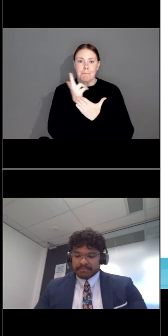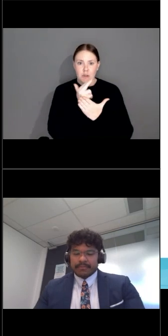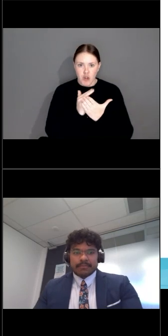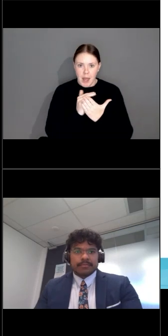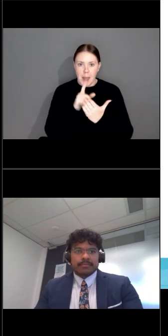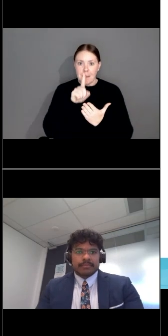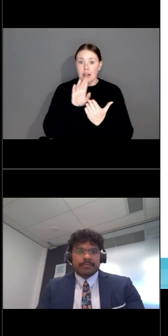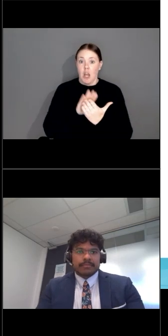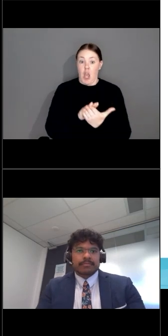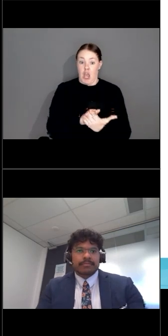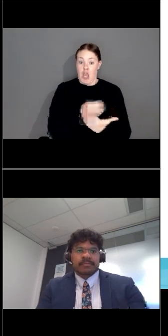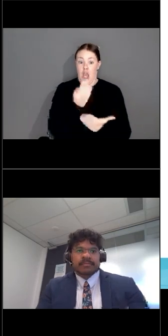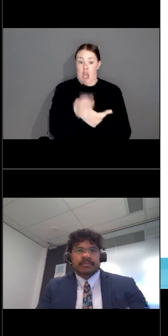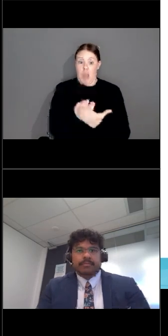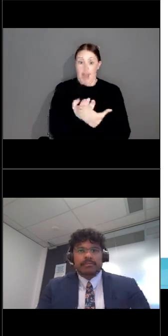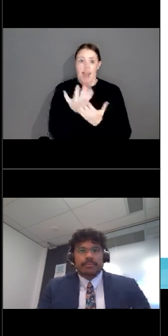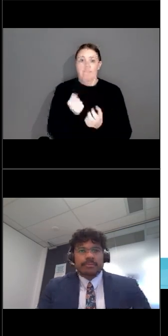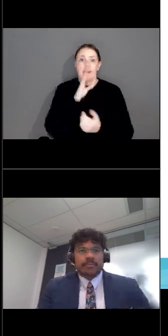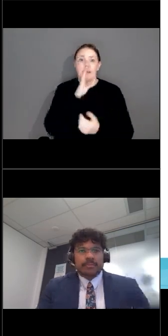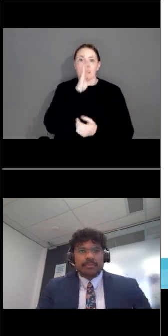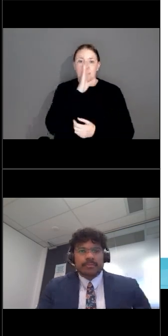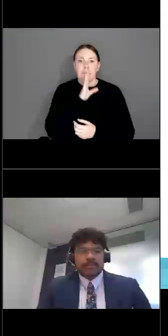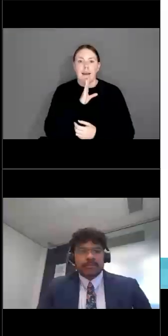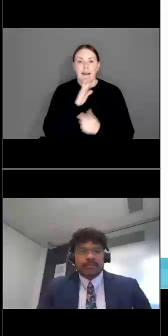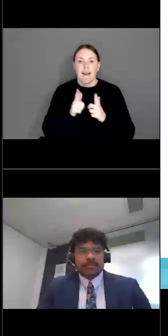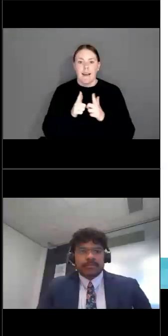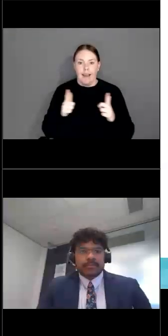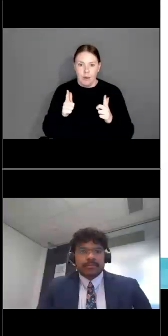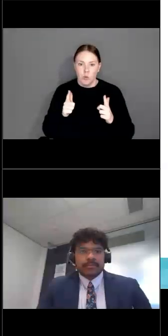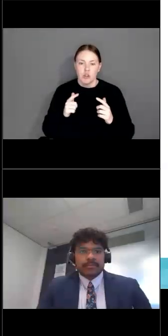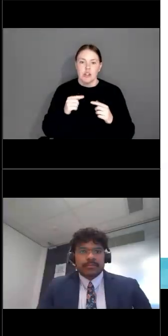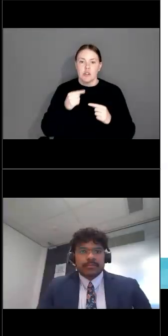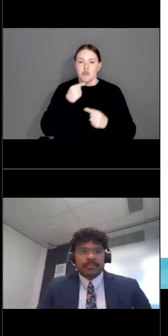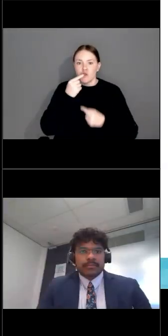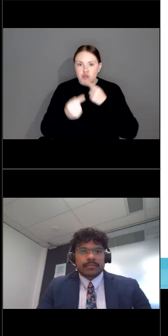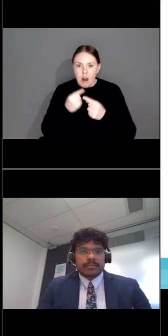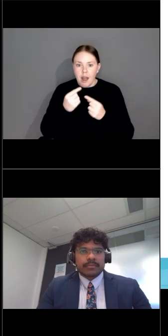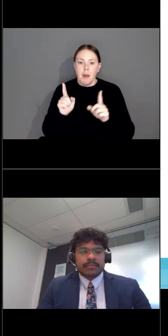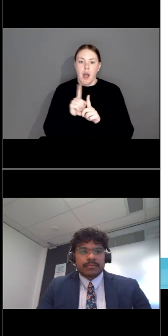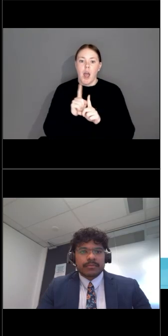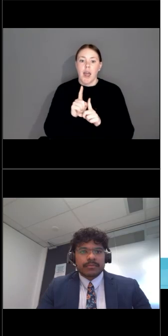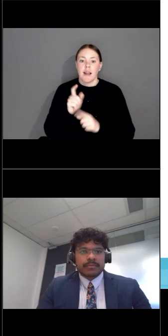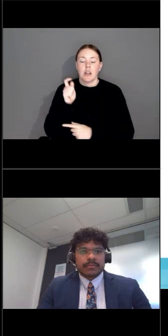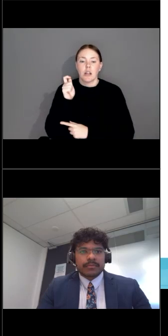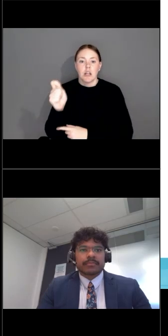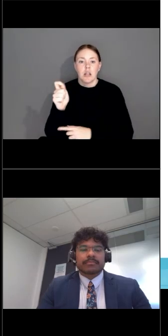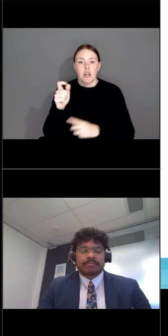description for example of who a prosecutor is that's just a prompt for you if you want to share